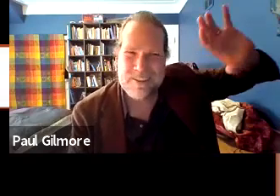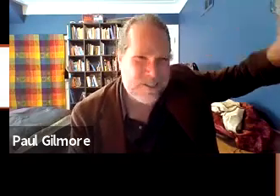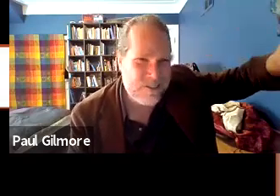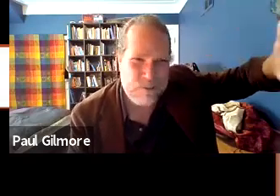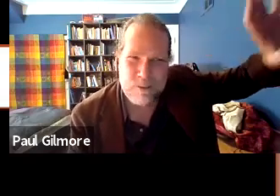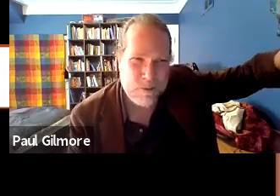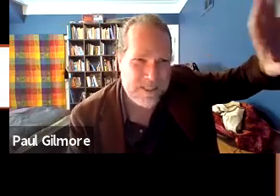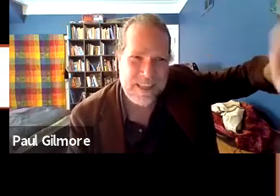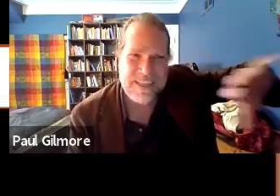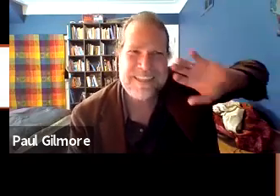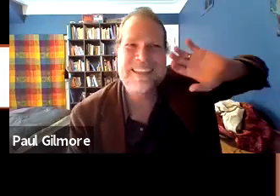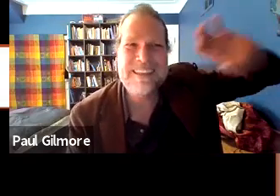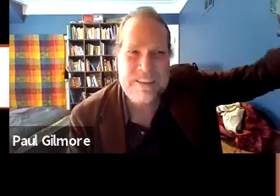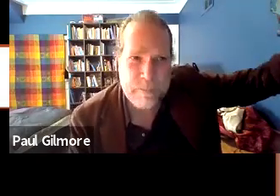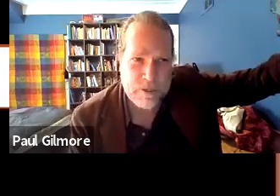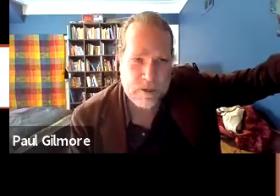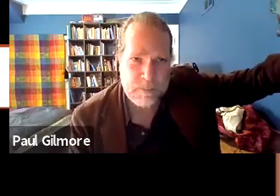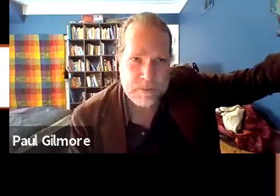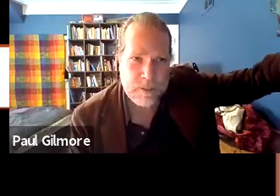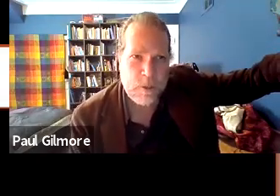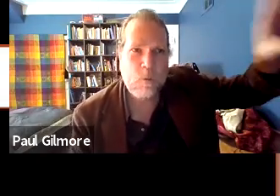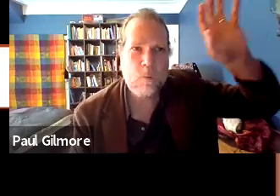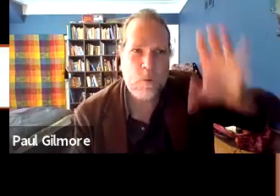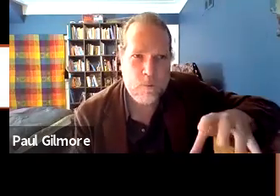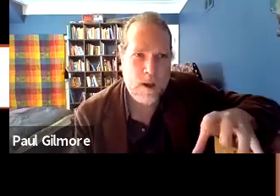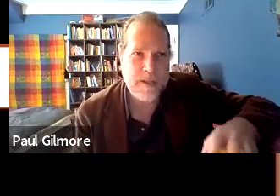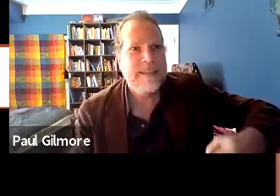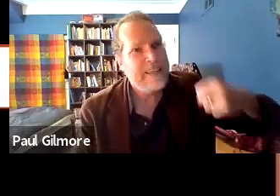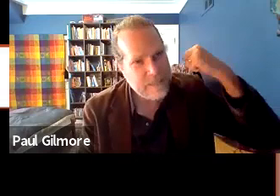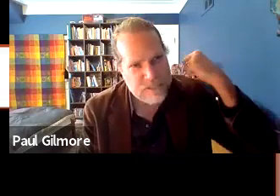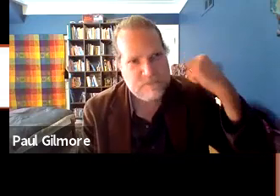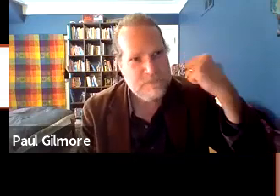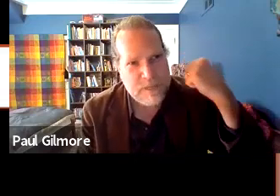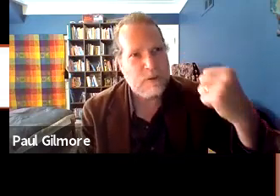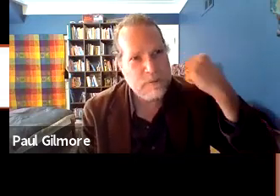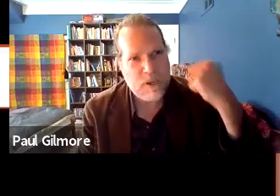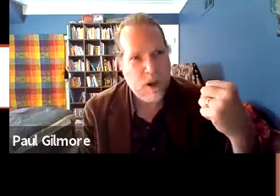your snooty lords and ladies and leave them in Europe. What we want is, you know, these